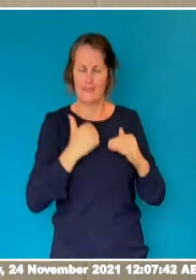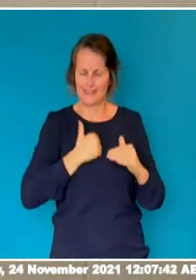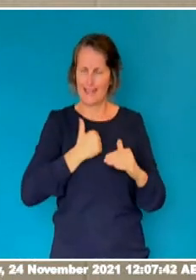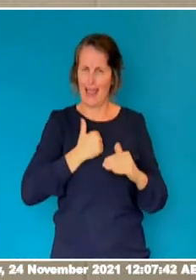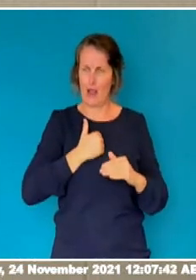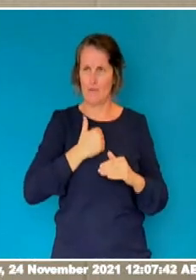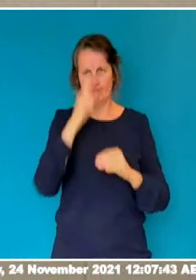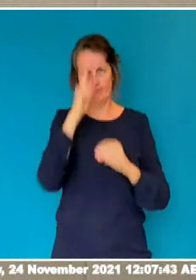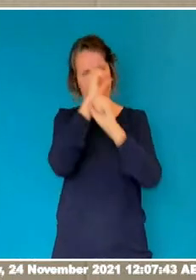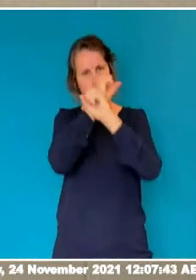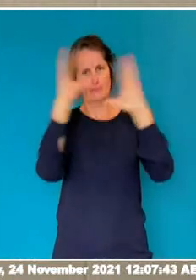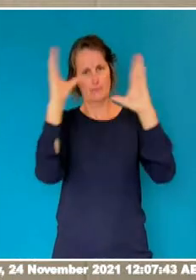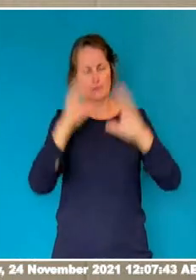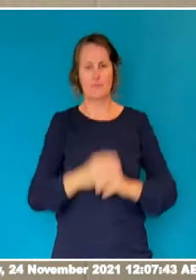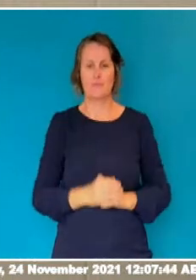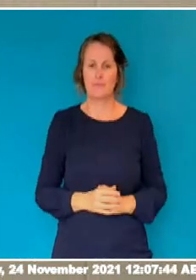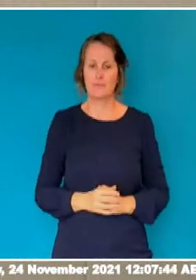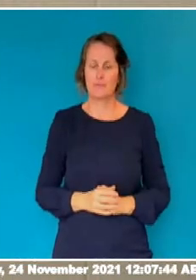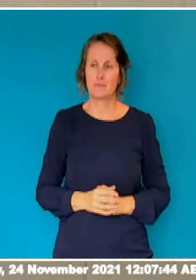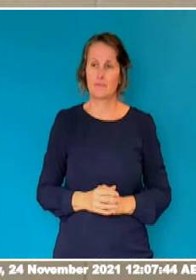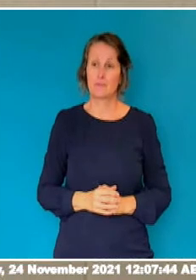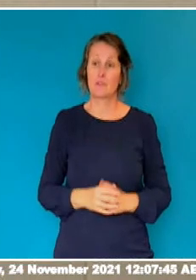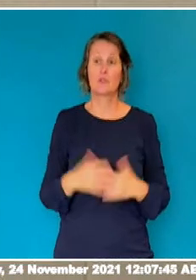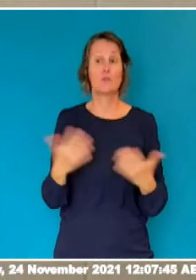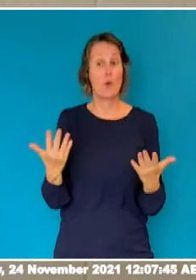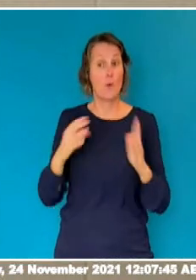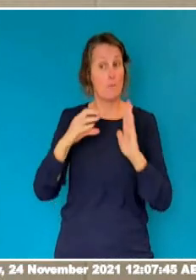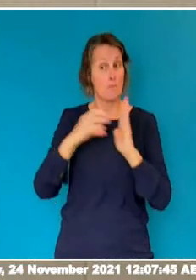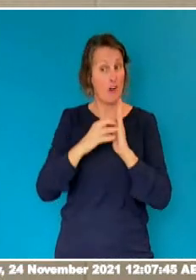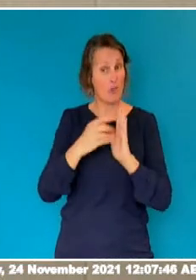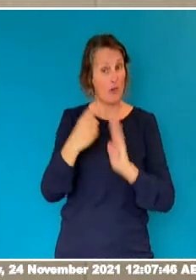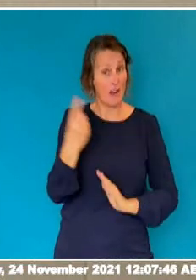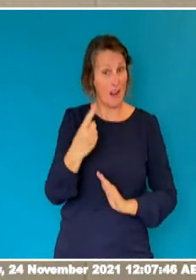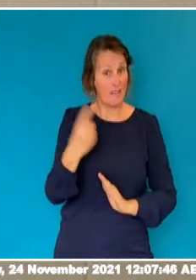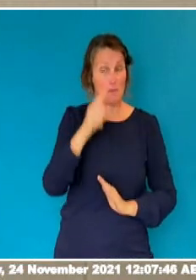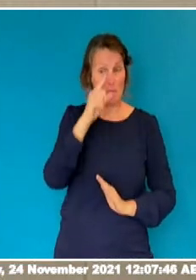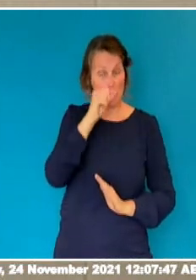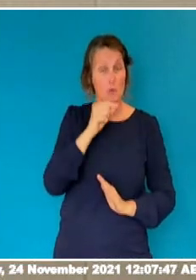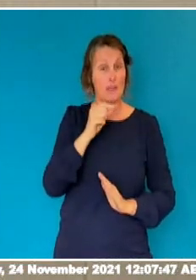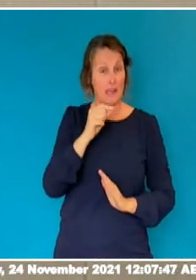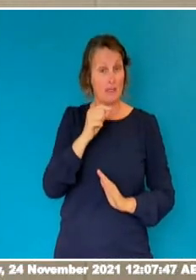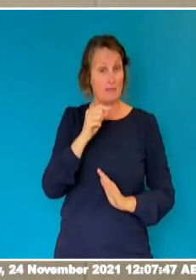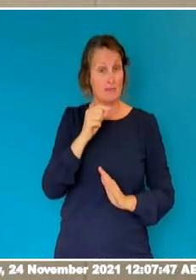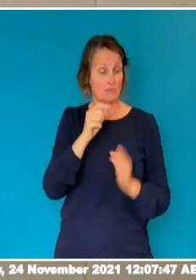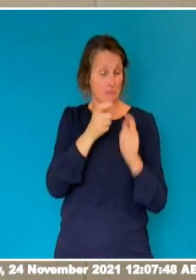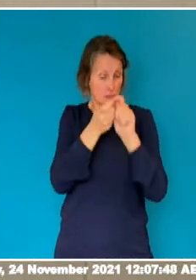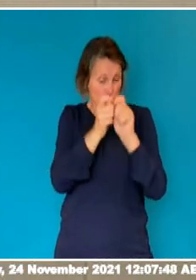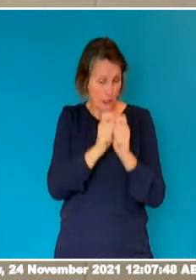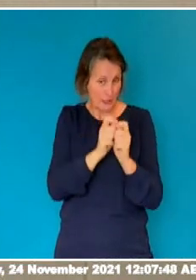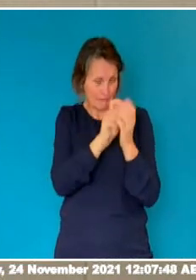So perhaps paragraph 11 could be reviewed and modified to reflect what is in